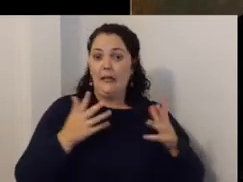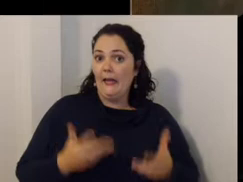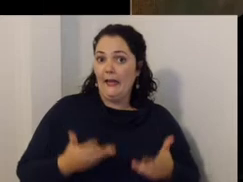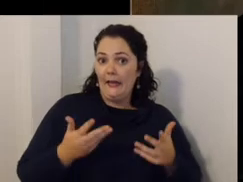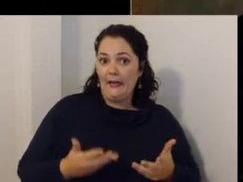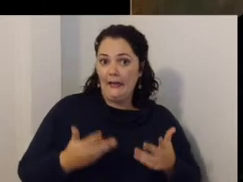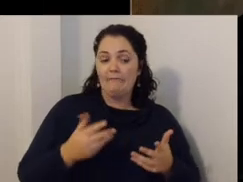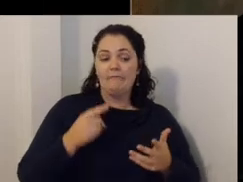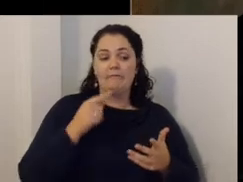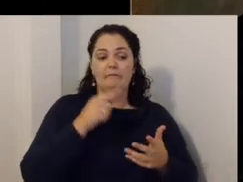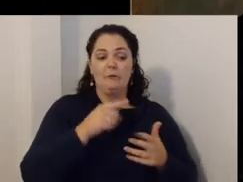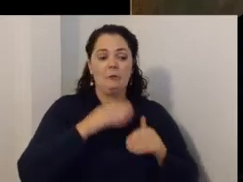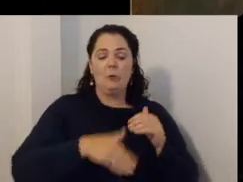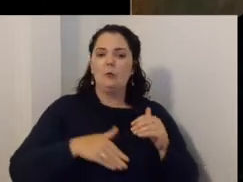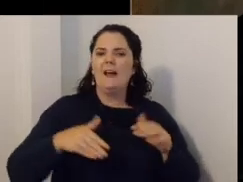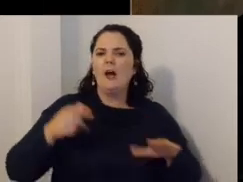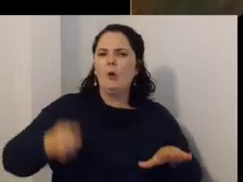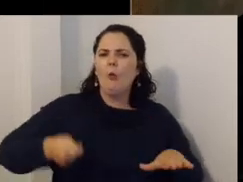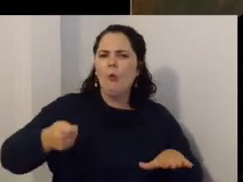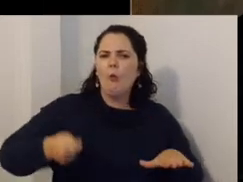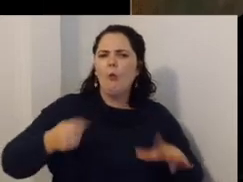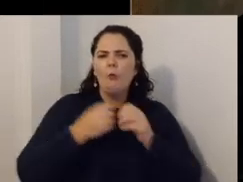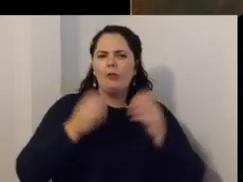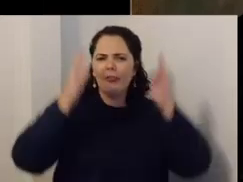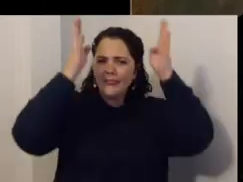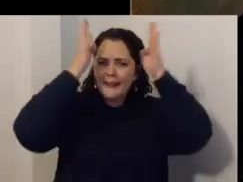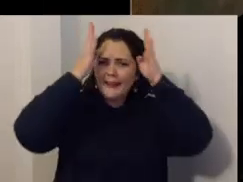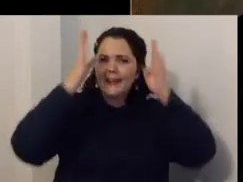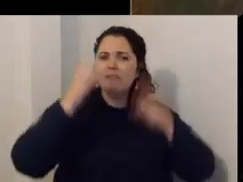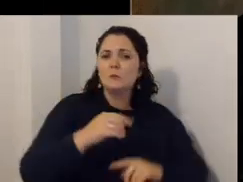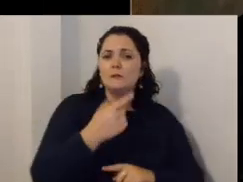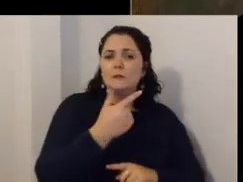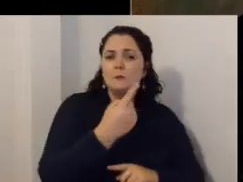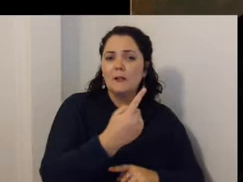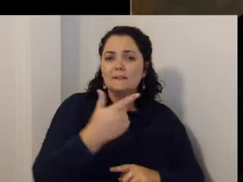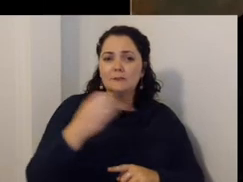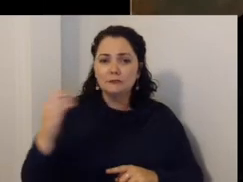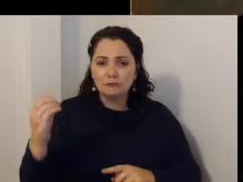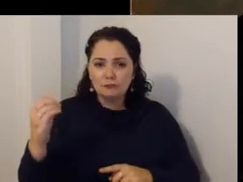associated with the Spanish court, the King's court in the 17th century uh the court of Philip IV